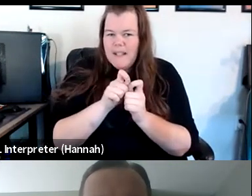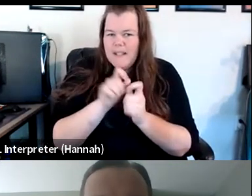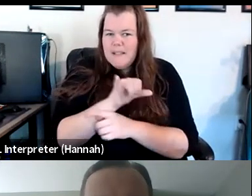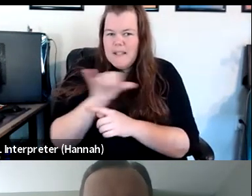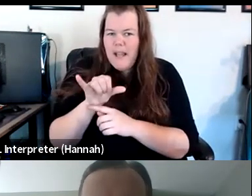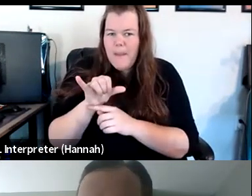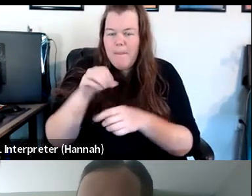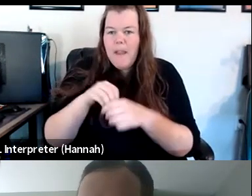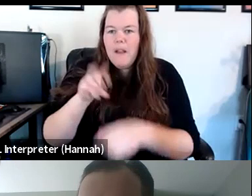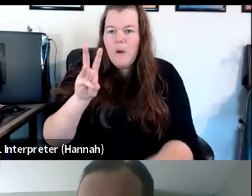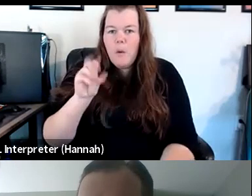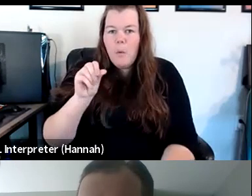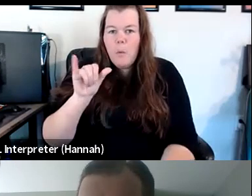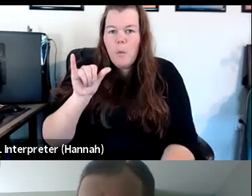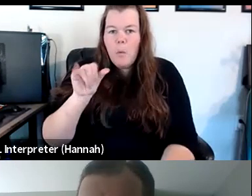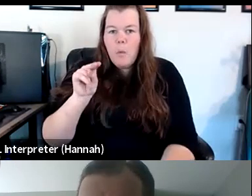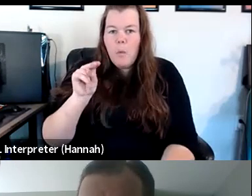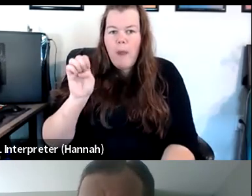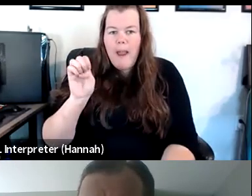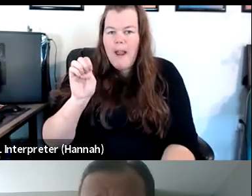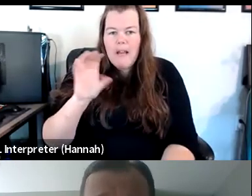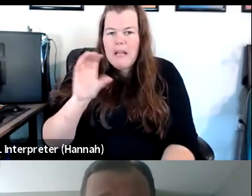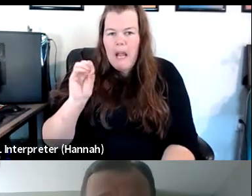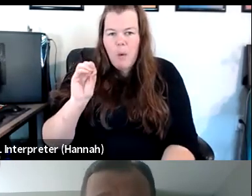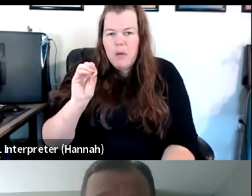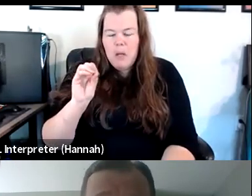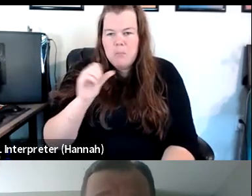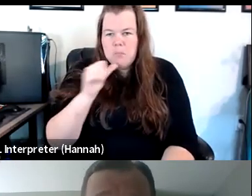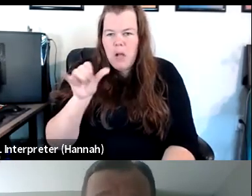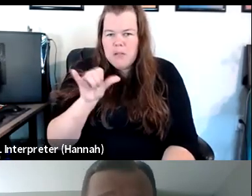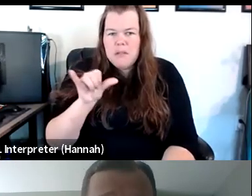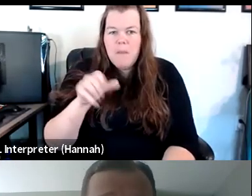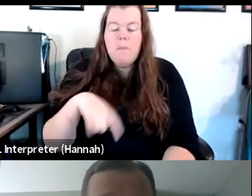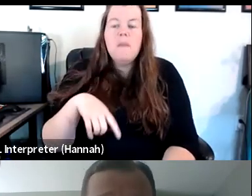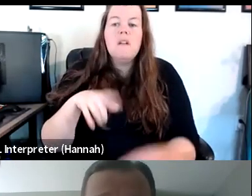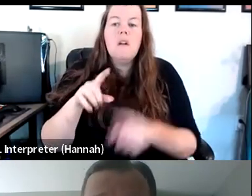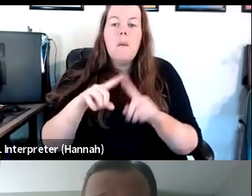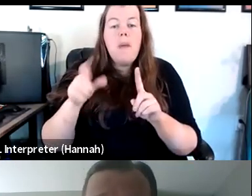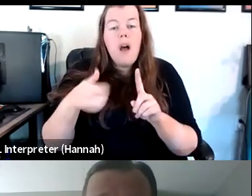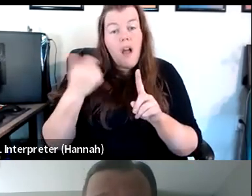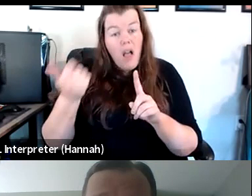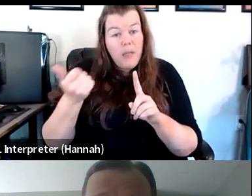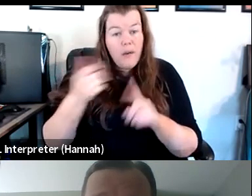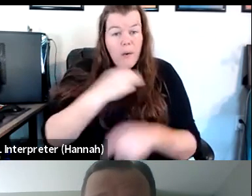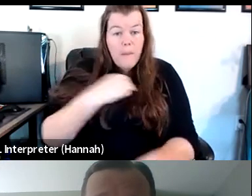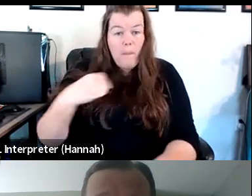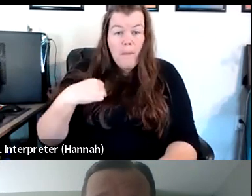Wayne County um I I think uh other members of the steering committee would probably be able